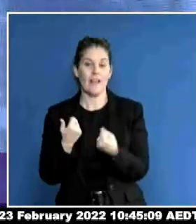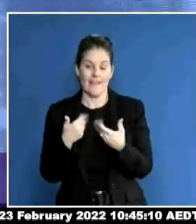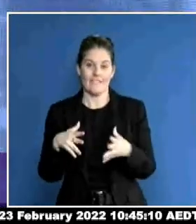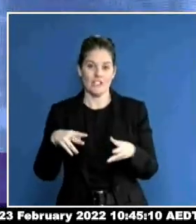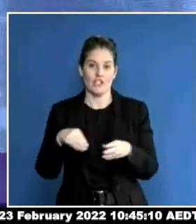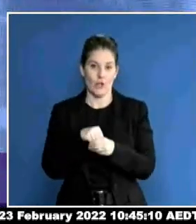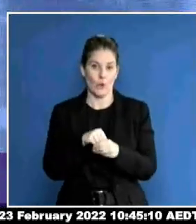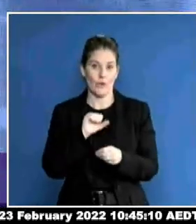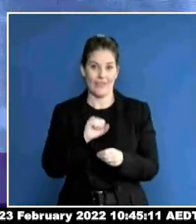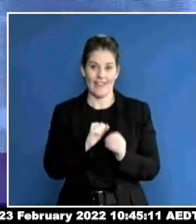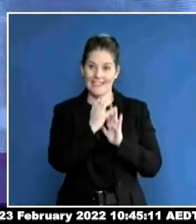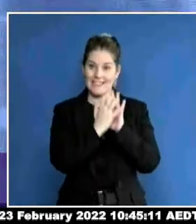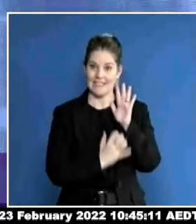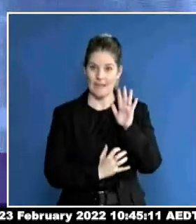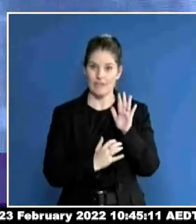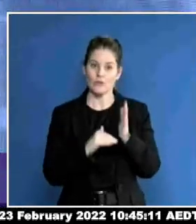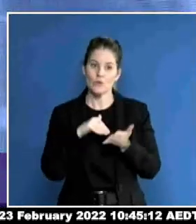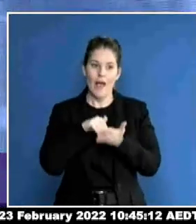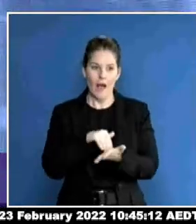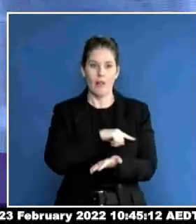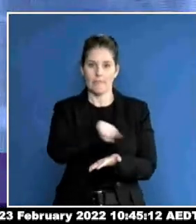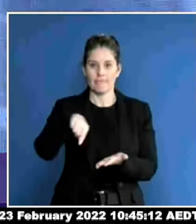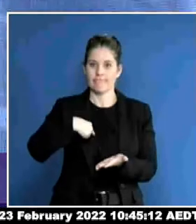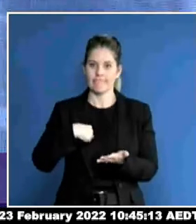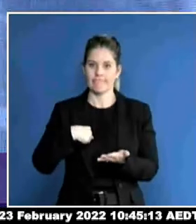understand how the program can work well for young people.